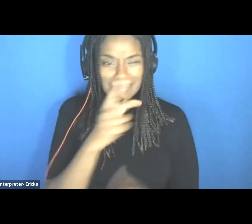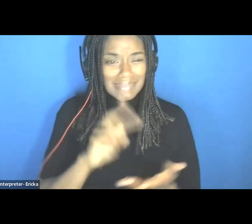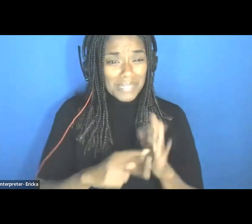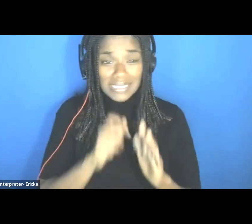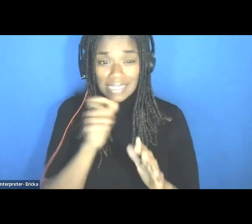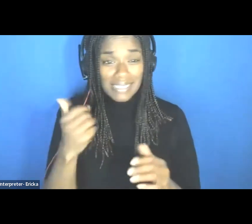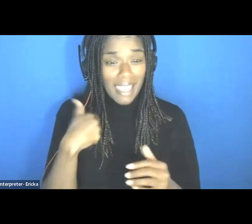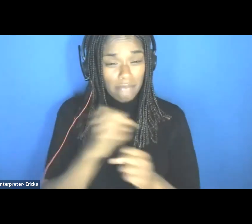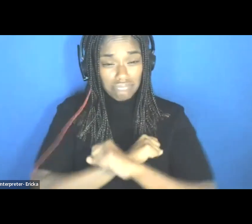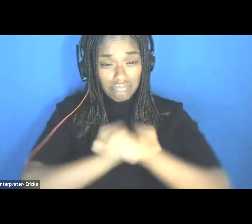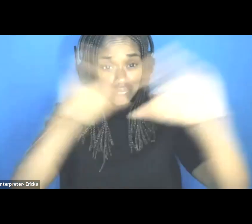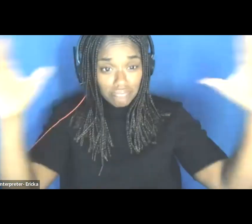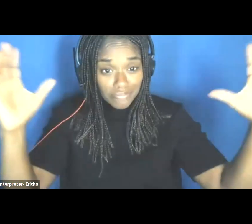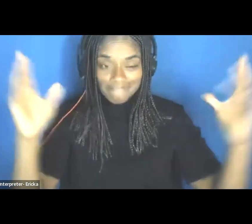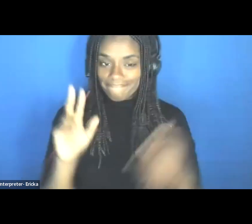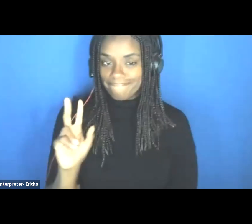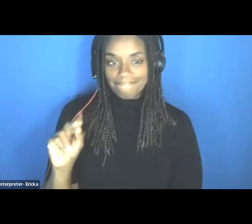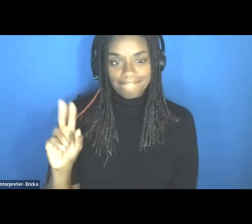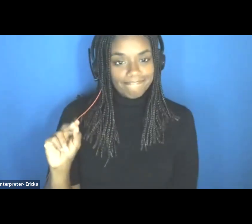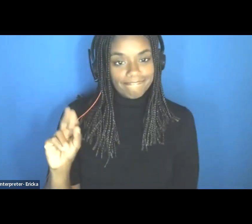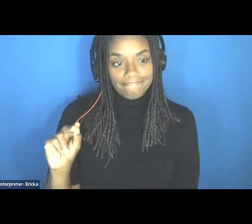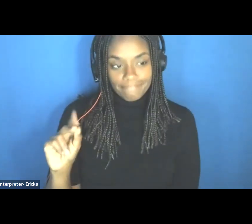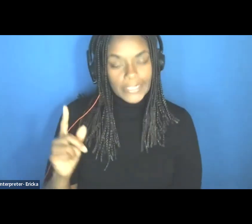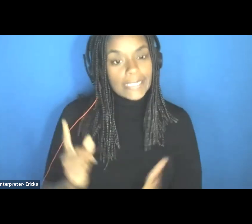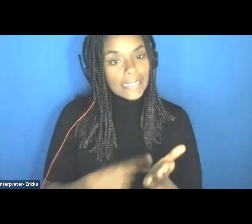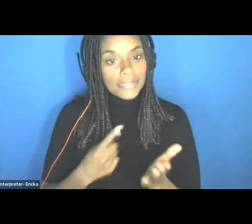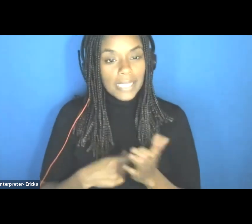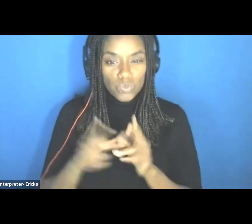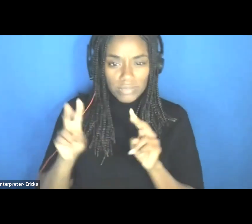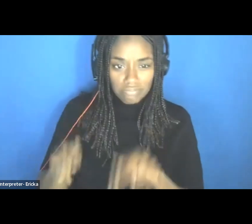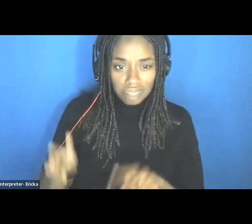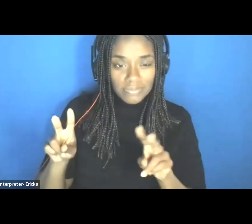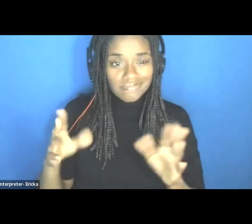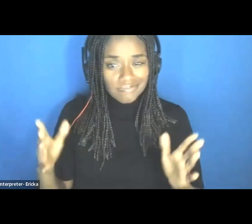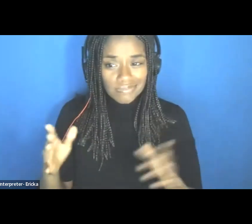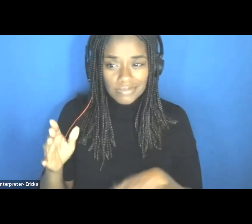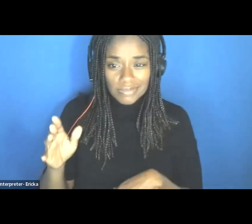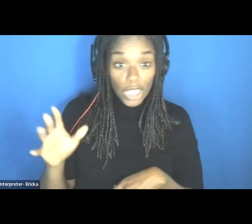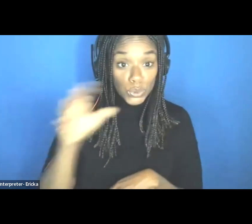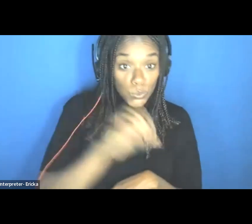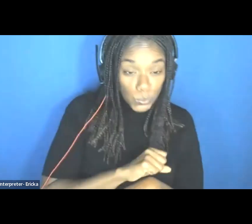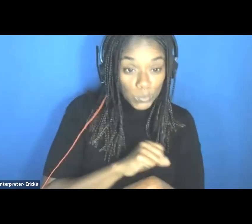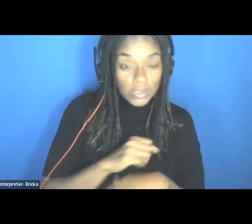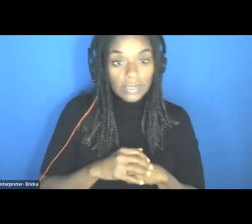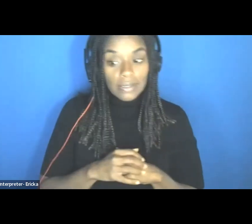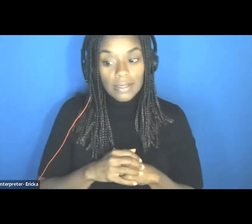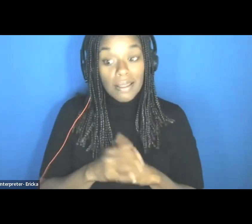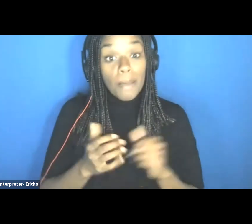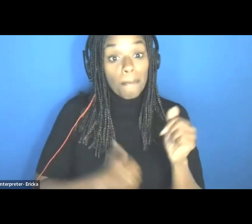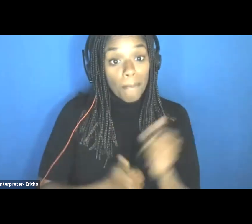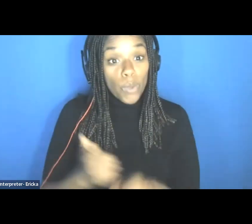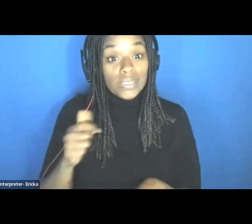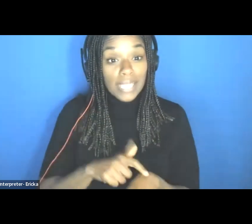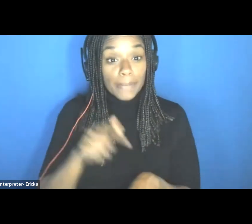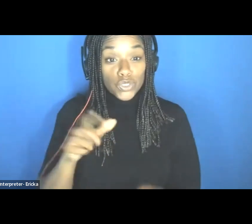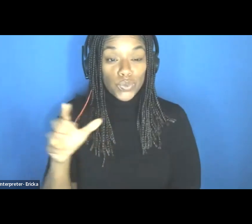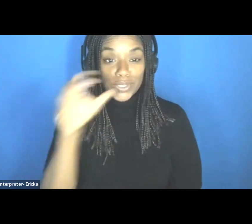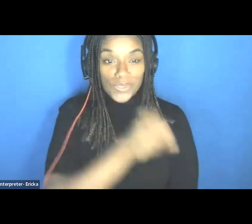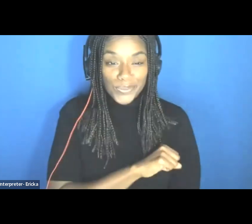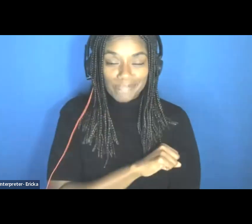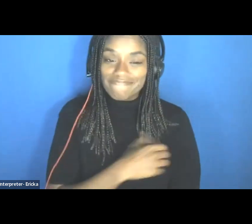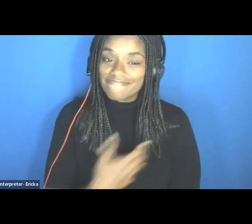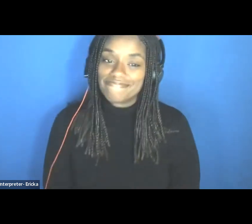And it's about just because a man lacks vision, lacks the use of his eyes, doesn't mean he lacks vision.